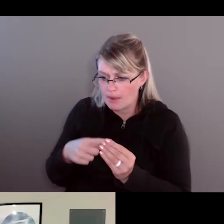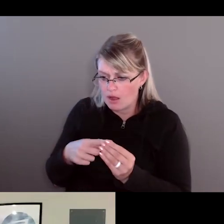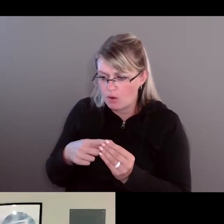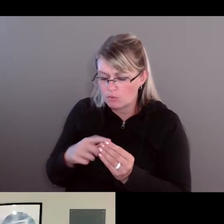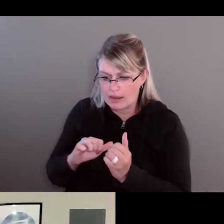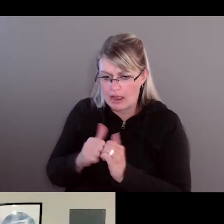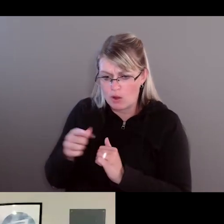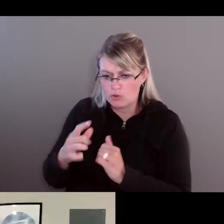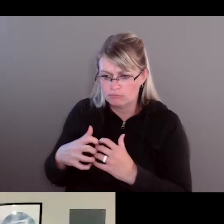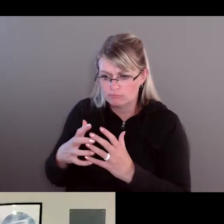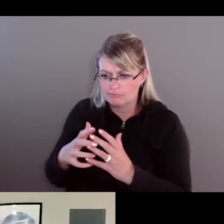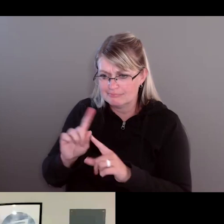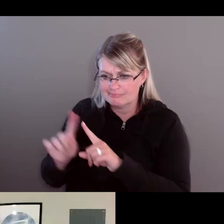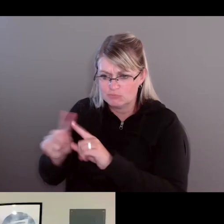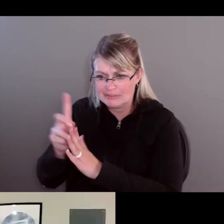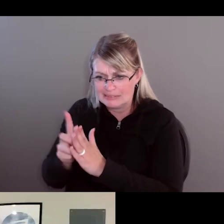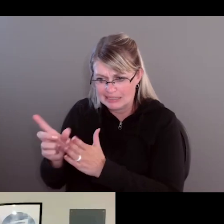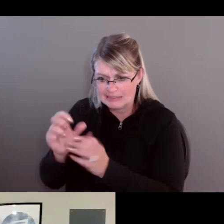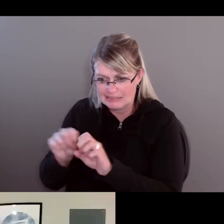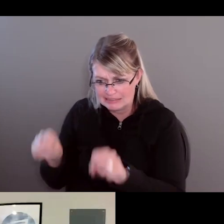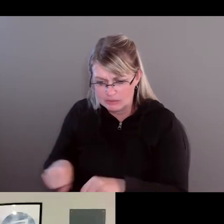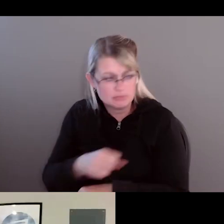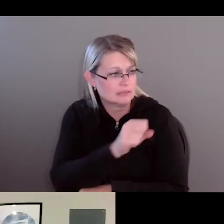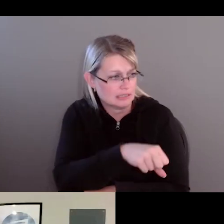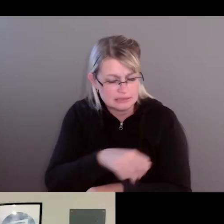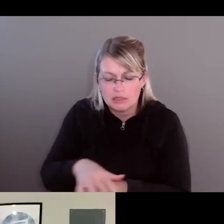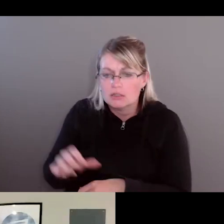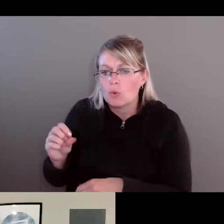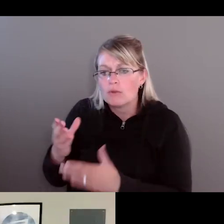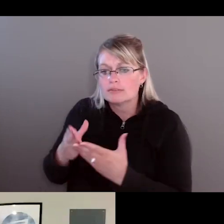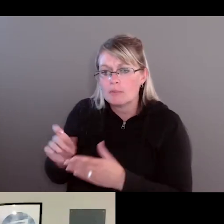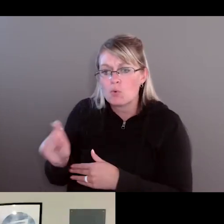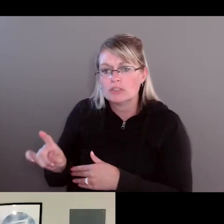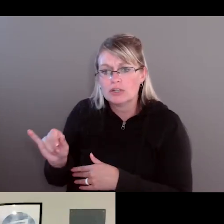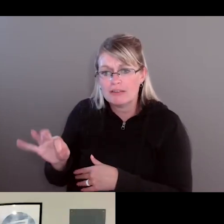you have built out different design systems. There's some questions if you have any resources